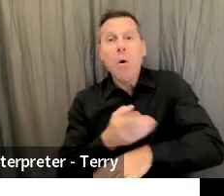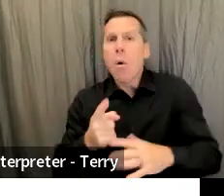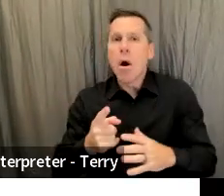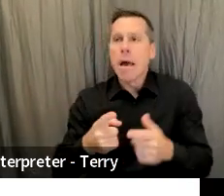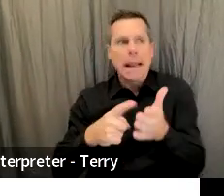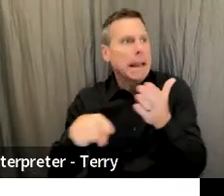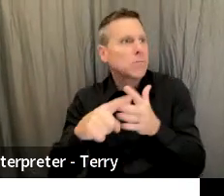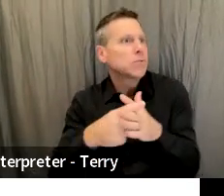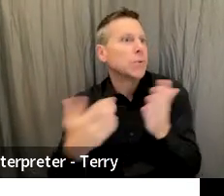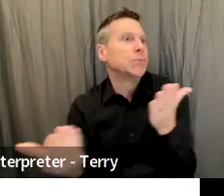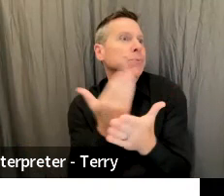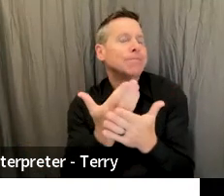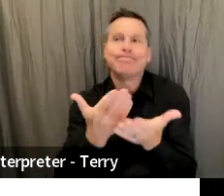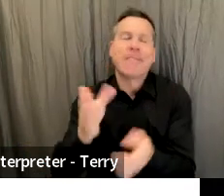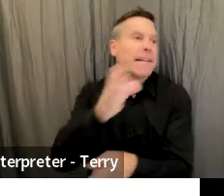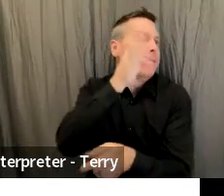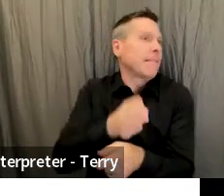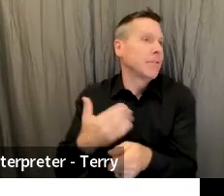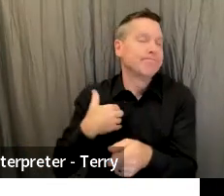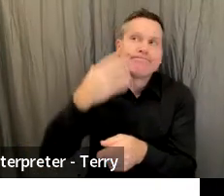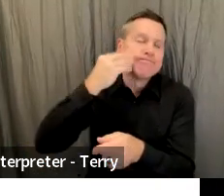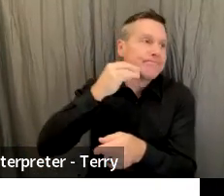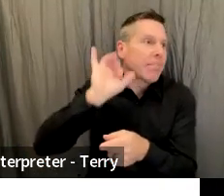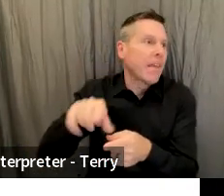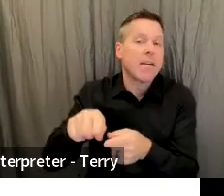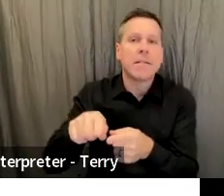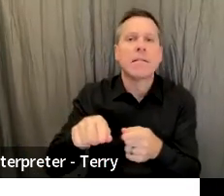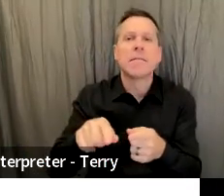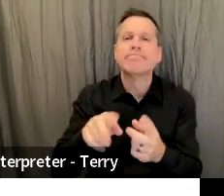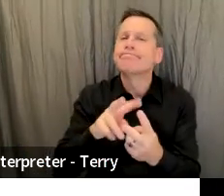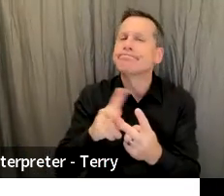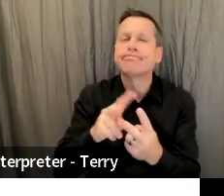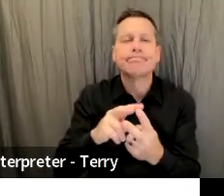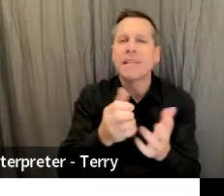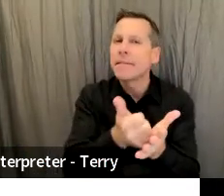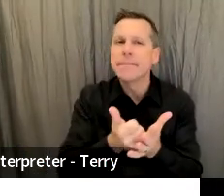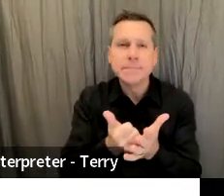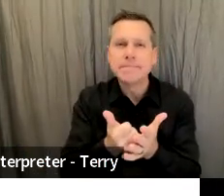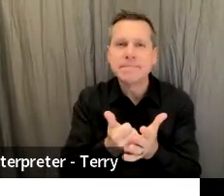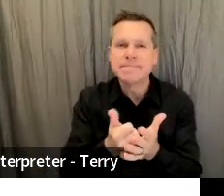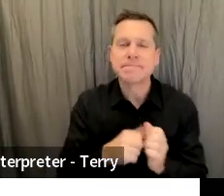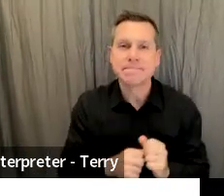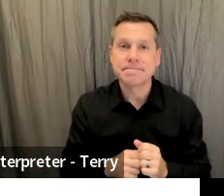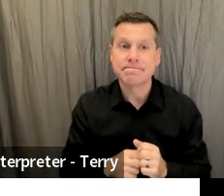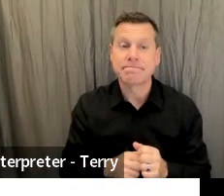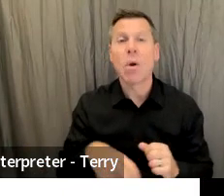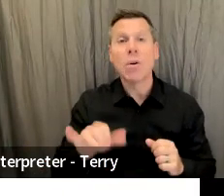We also wanted to make sure as we were designing the materials, that we were doing so with an equity mindset